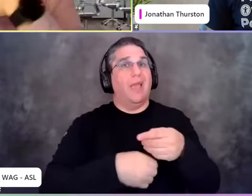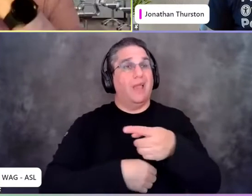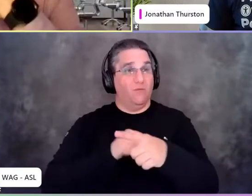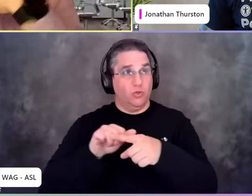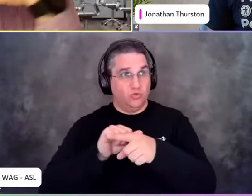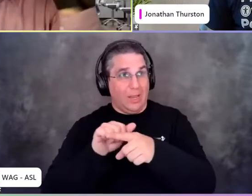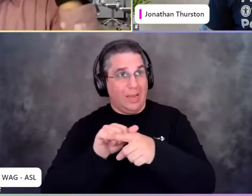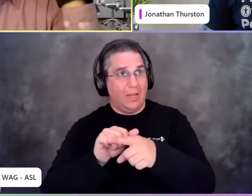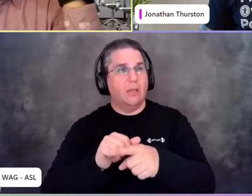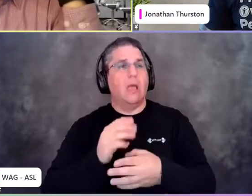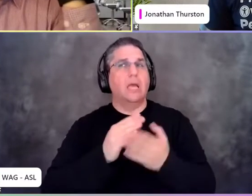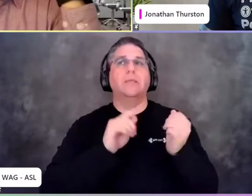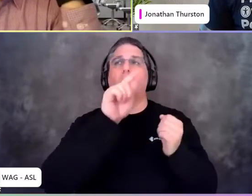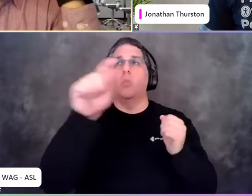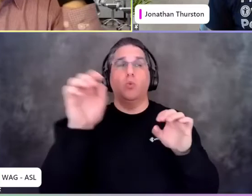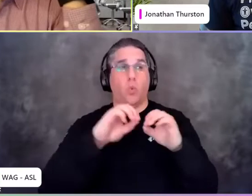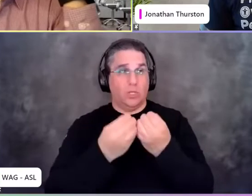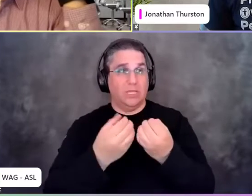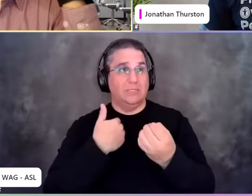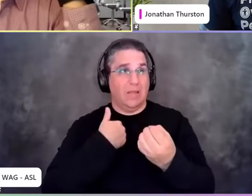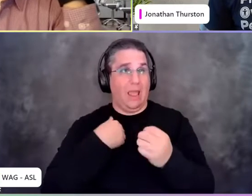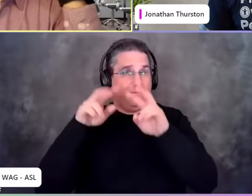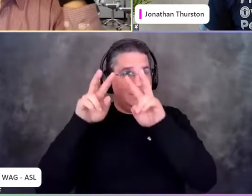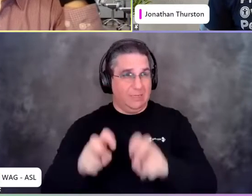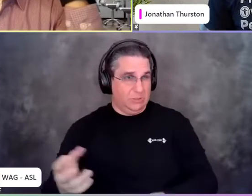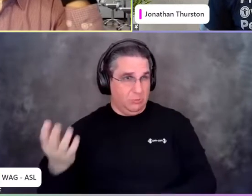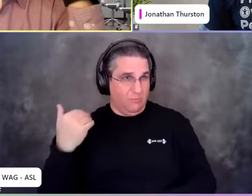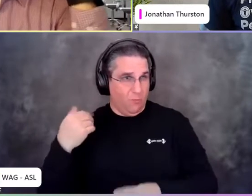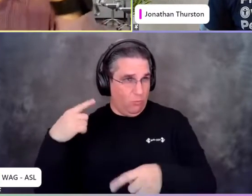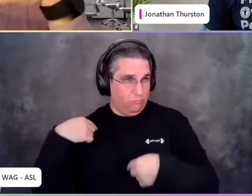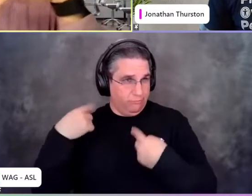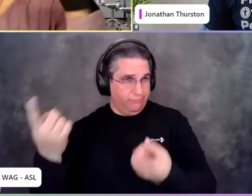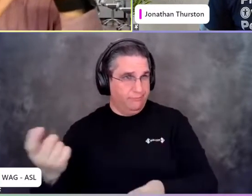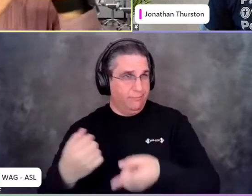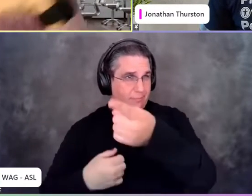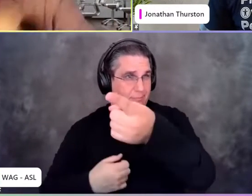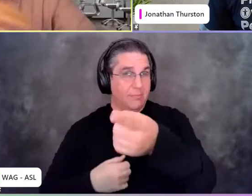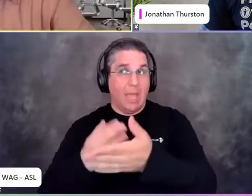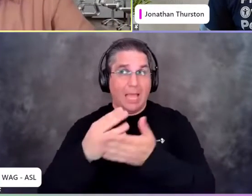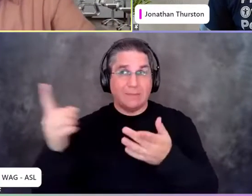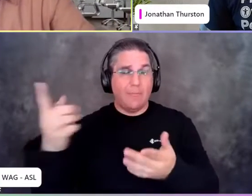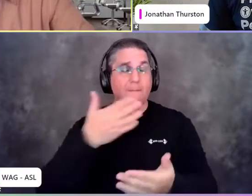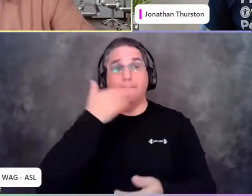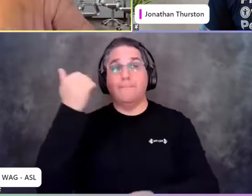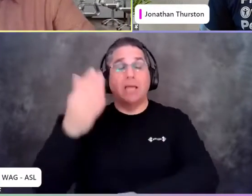can measure. [JAMES] And John on the training, I think the organizations that I'm familiar